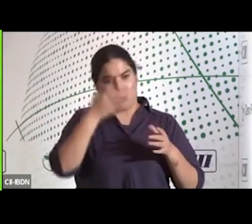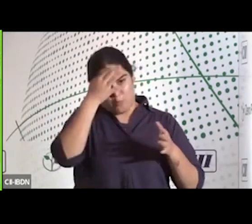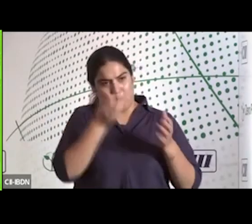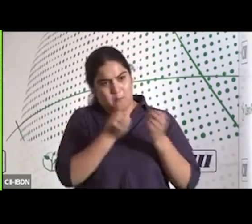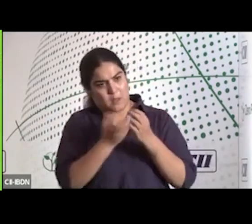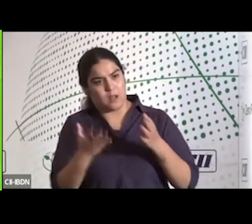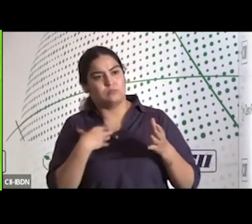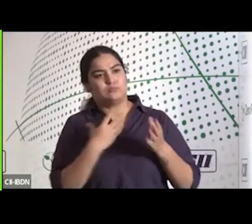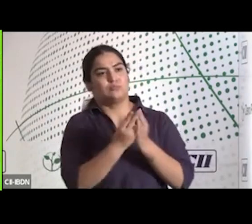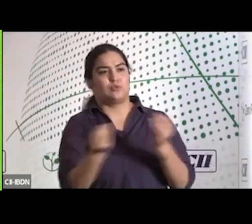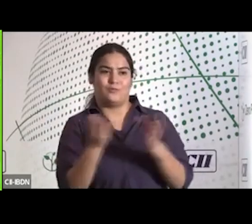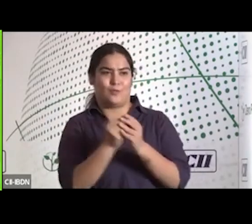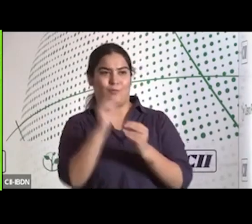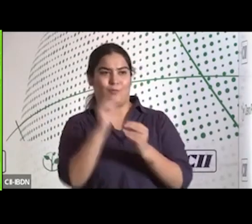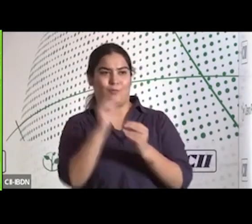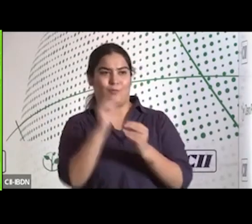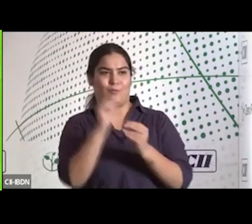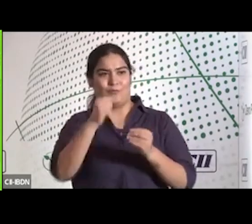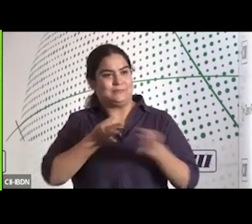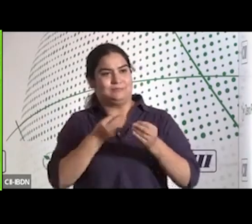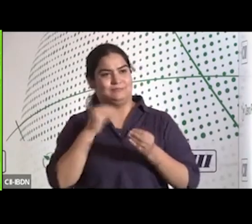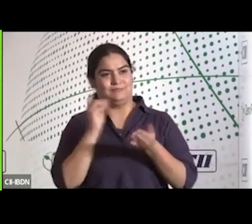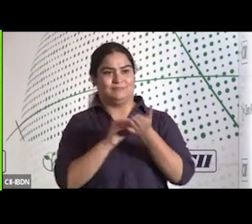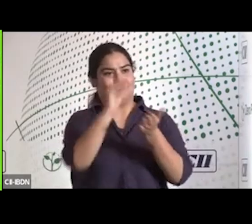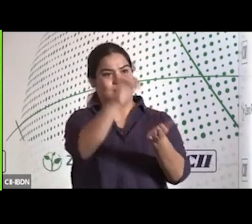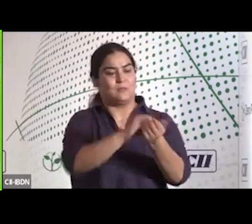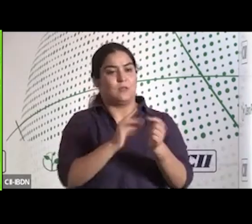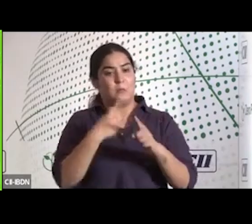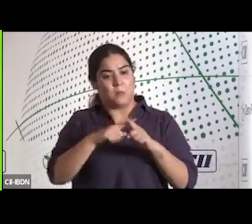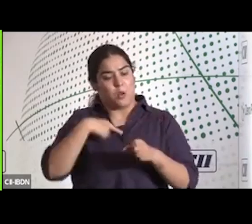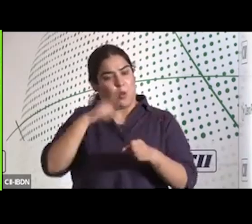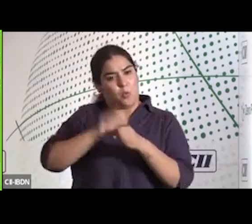But if any them are something that you're working on or thinking about,